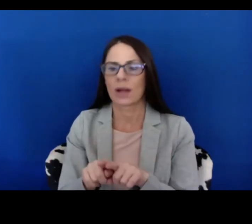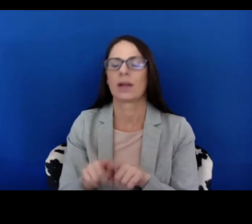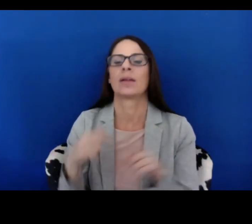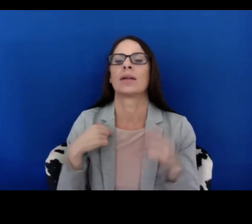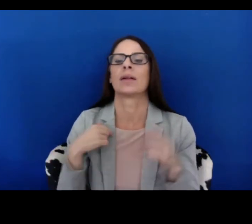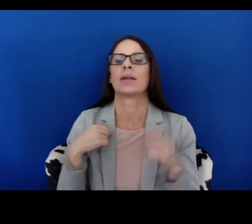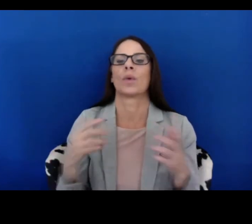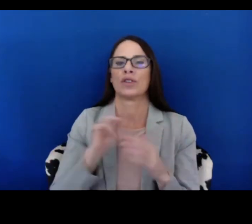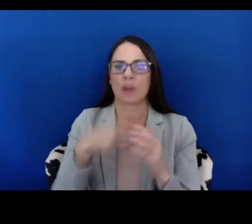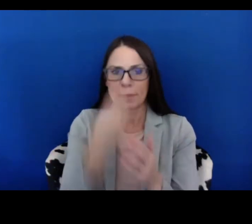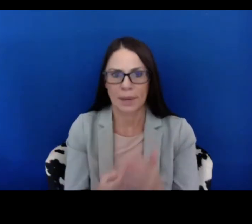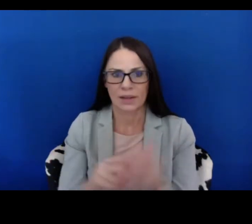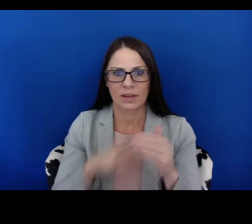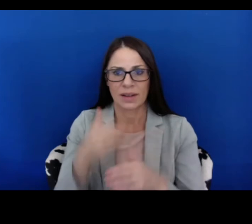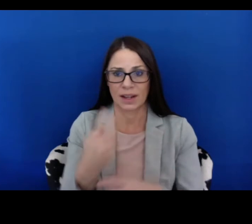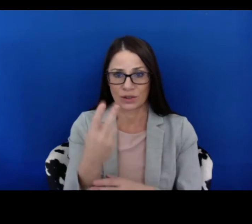few talks and then we're going to have time for questions.